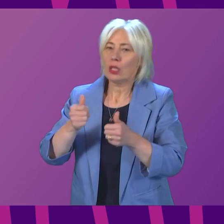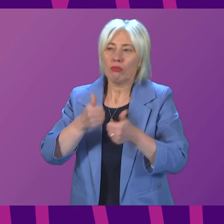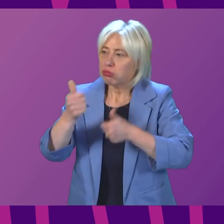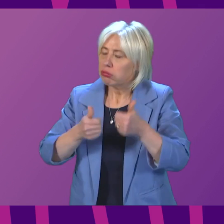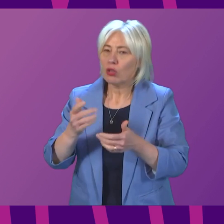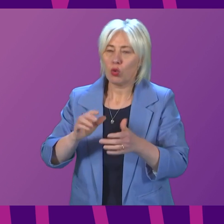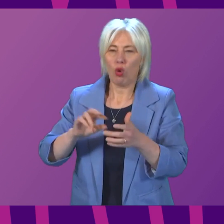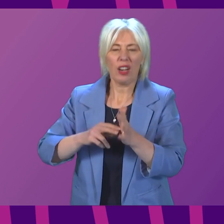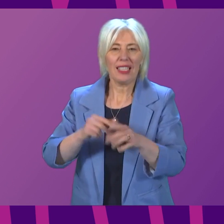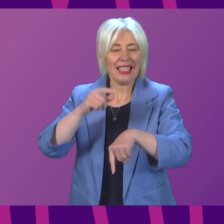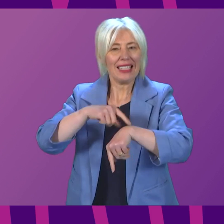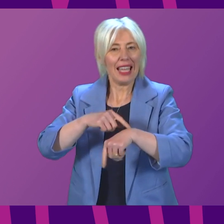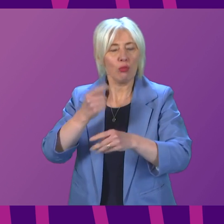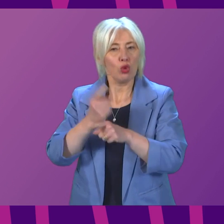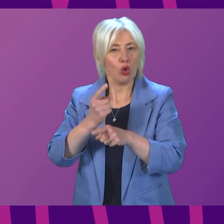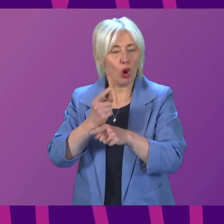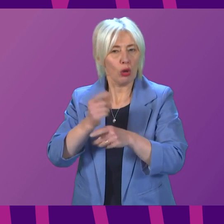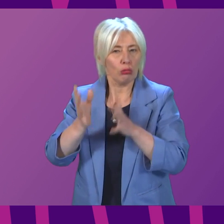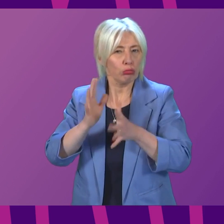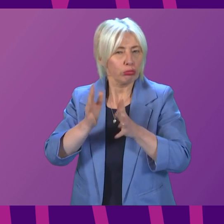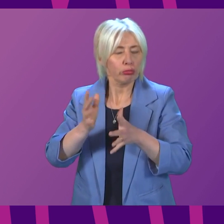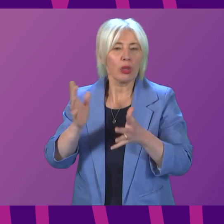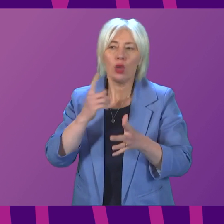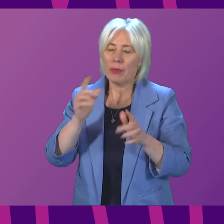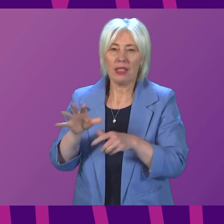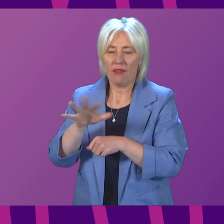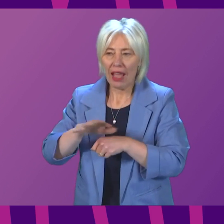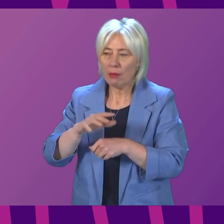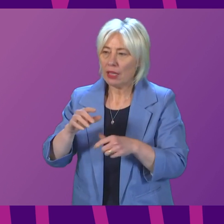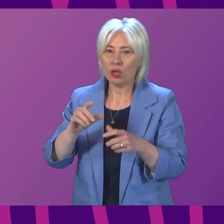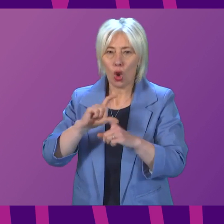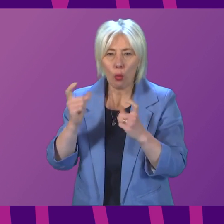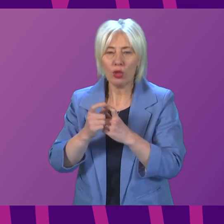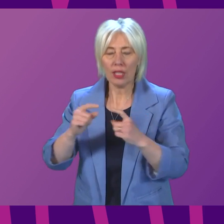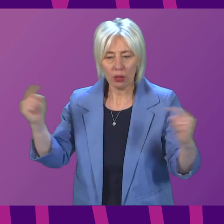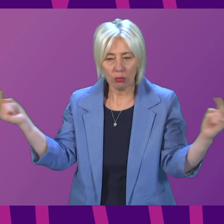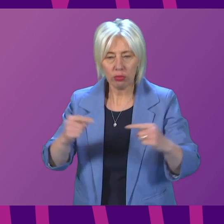Does she agree that having families, friends and communities coming together to talk about mental health is vital to supporting people?